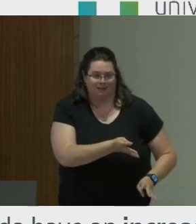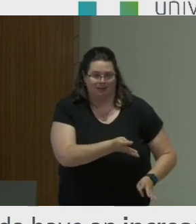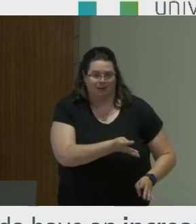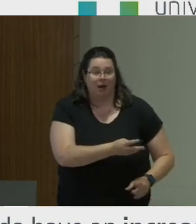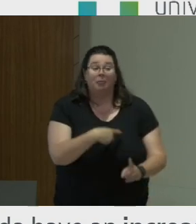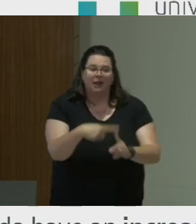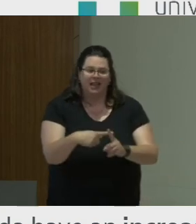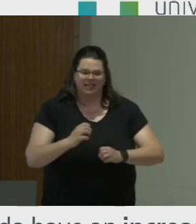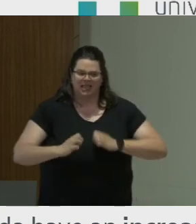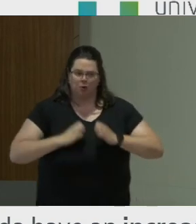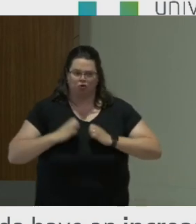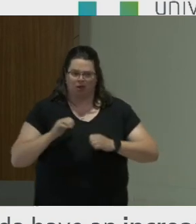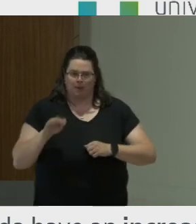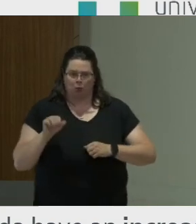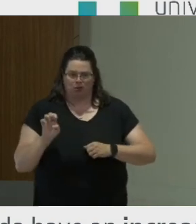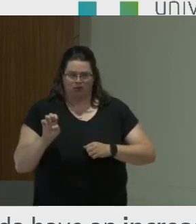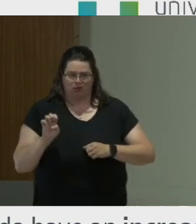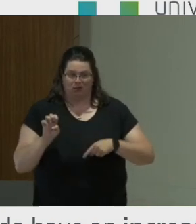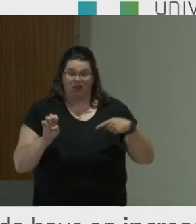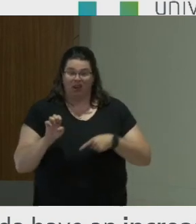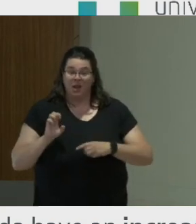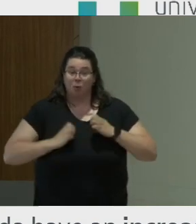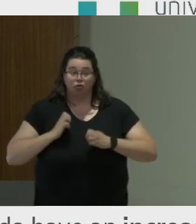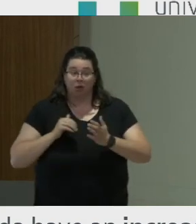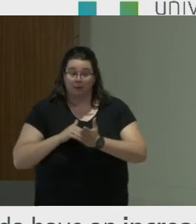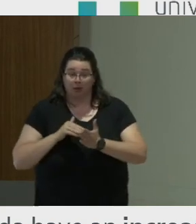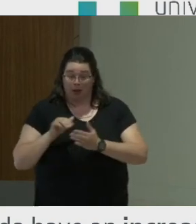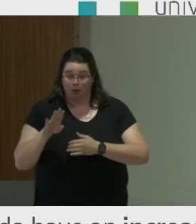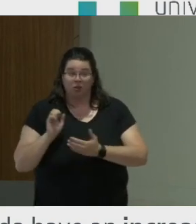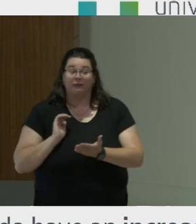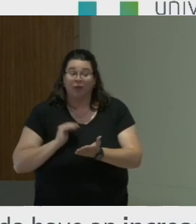quite frequent and often not seen or observed.